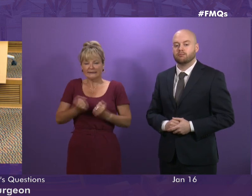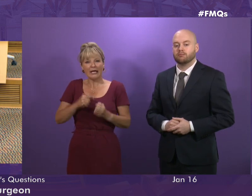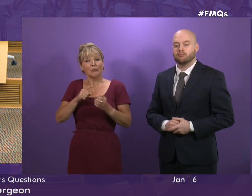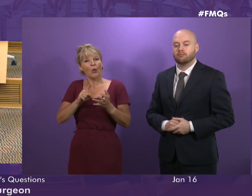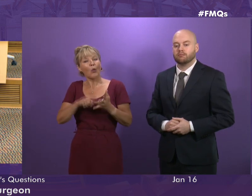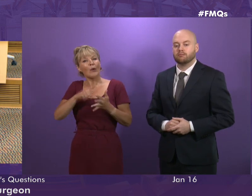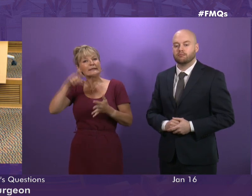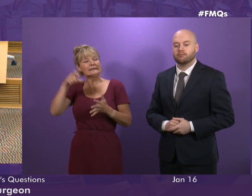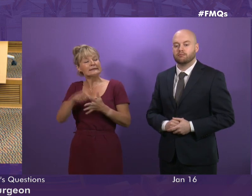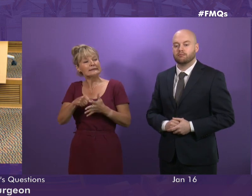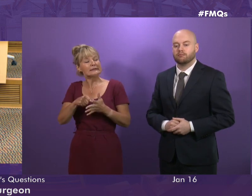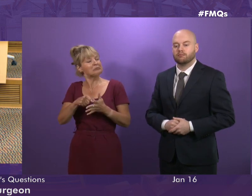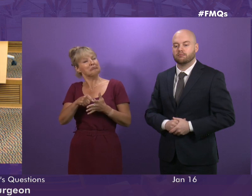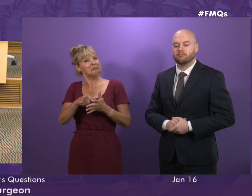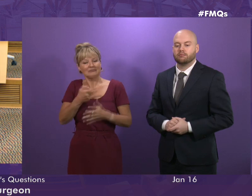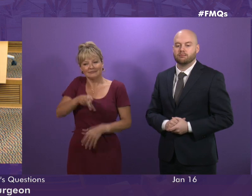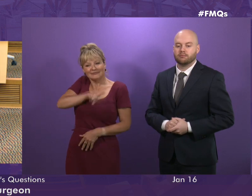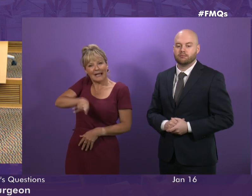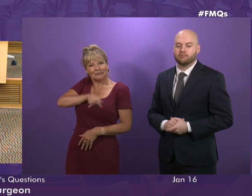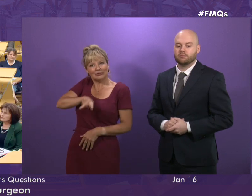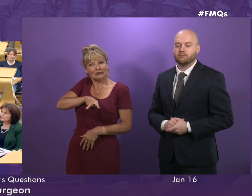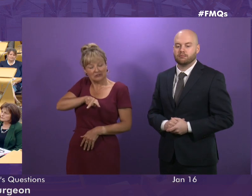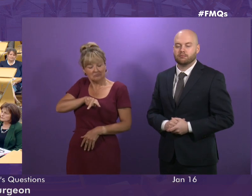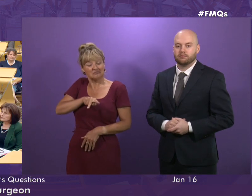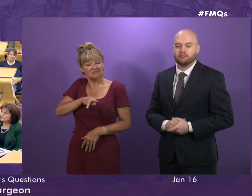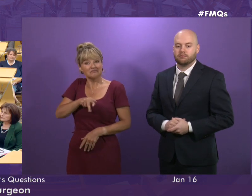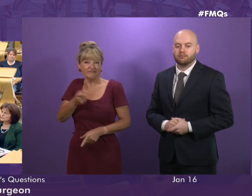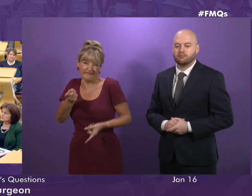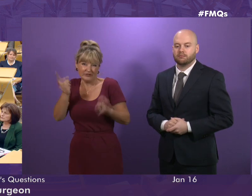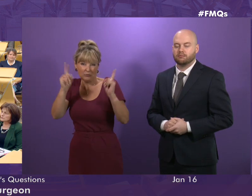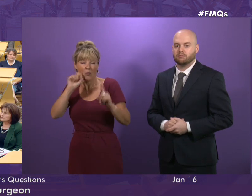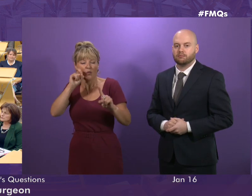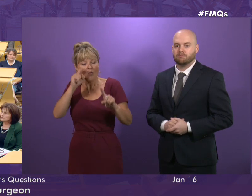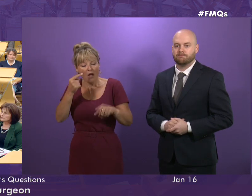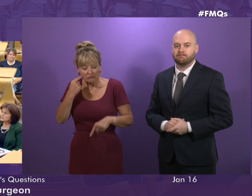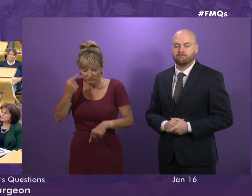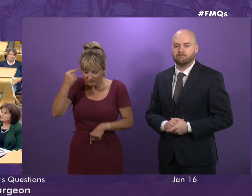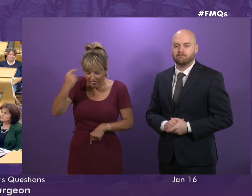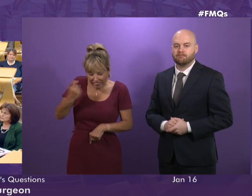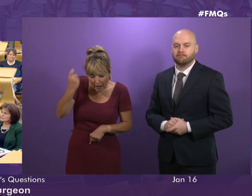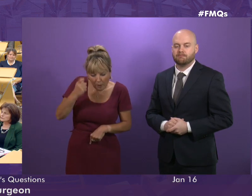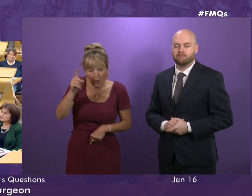its recommendations. The Deputy First Minister will reflect on what Parliament decided yesterday. I have said that we will abide by that, and that